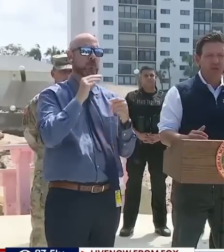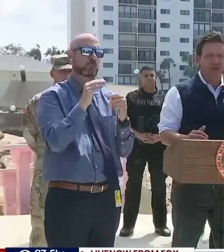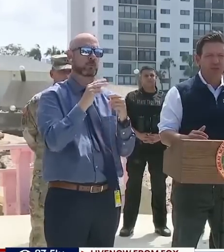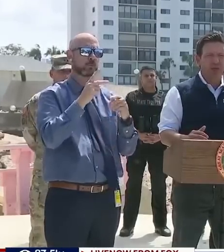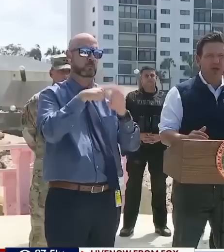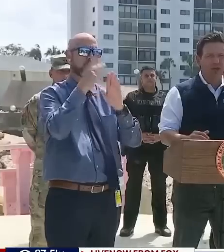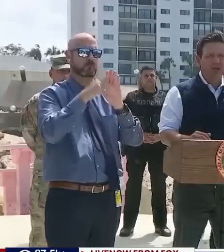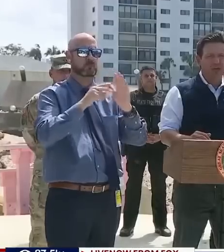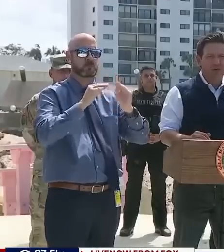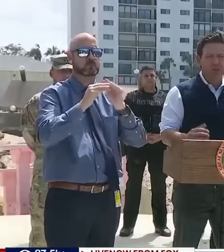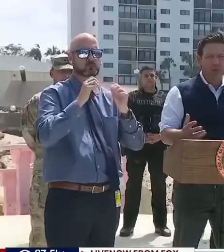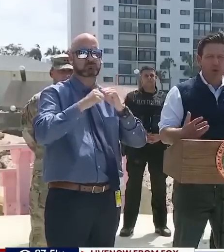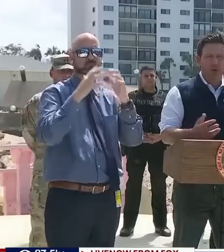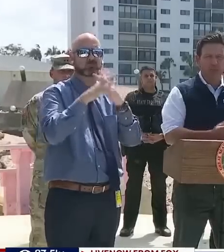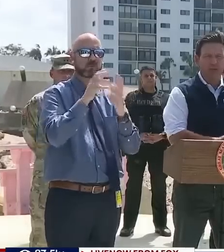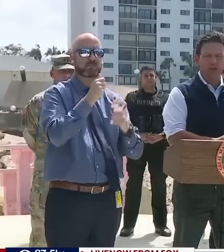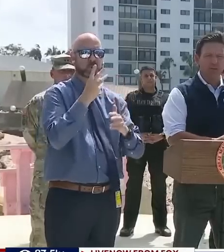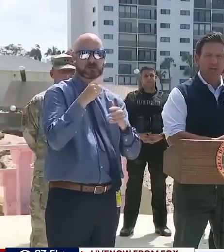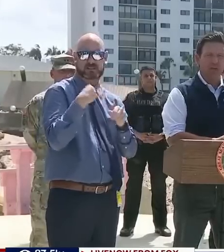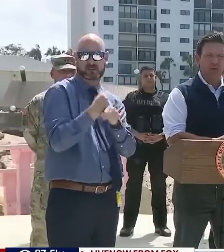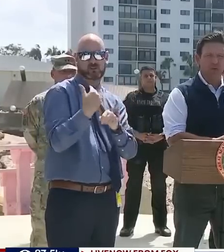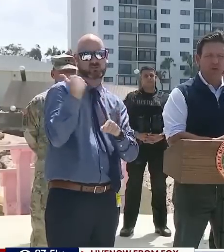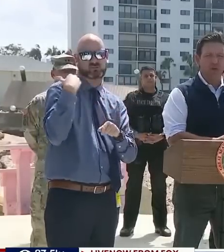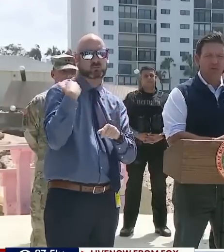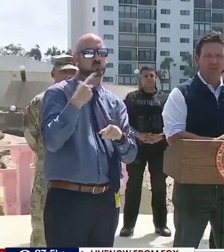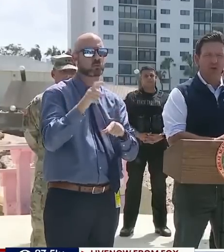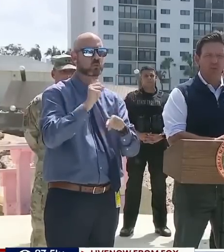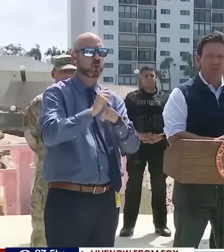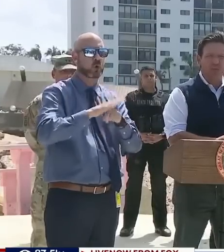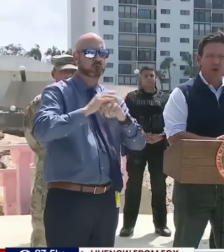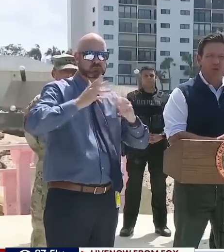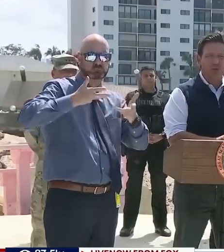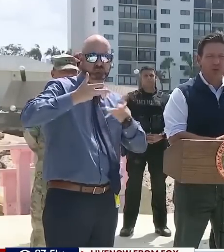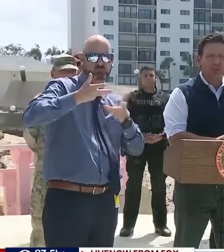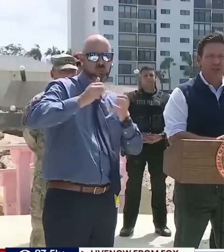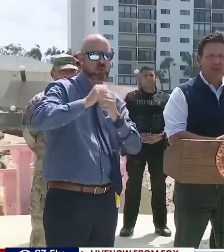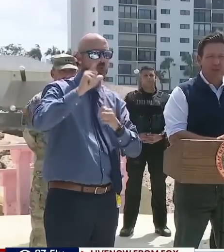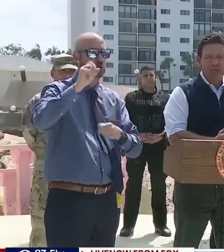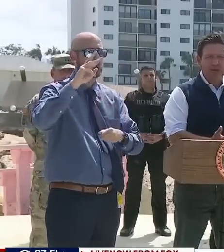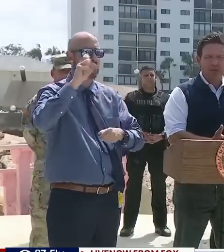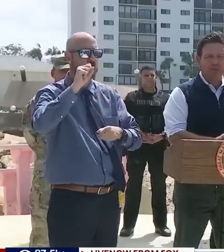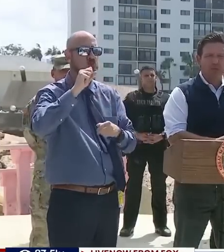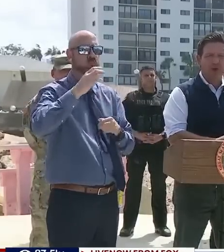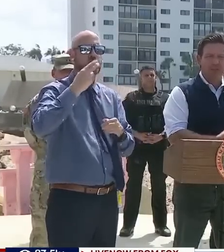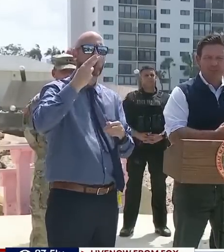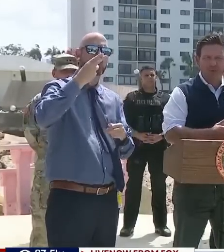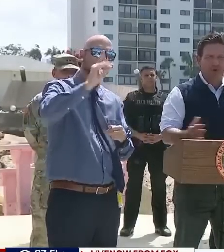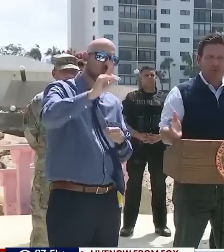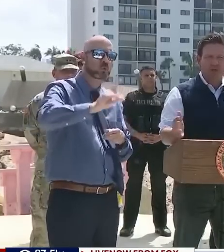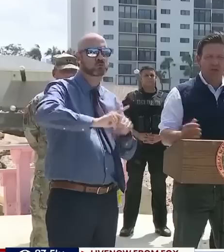also going to be. uh, discussing turning on our home repair program that we we started. a few years